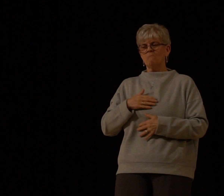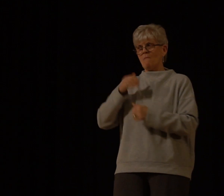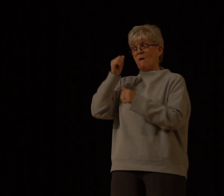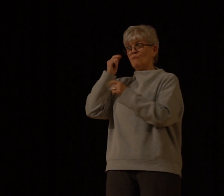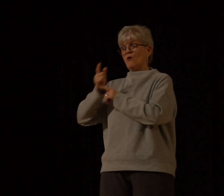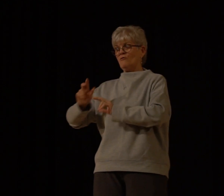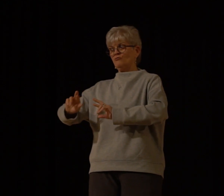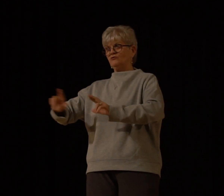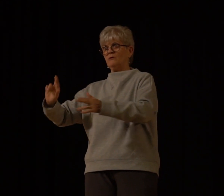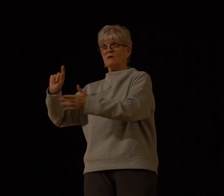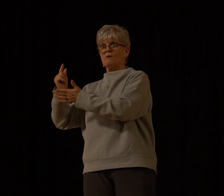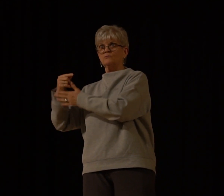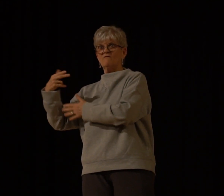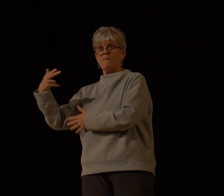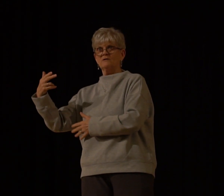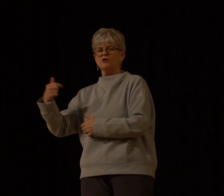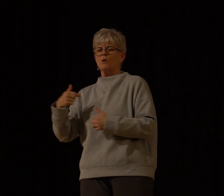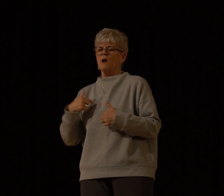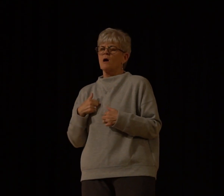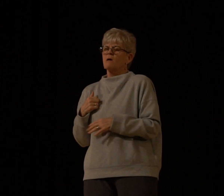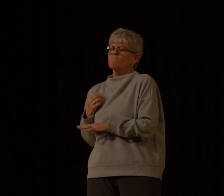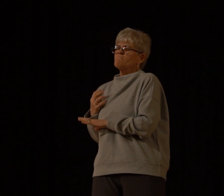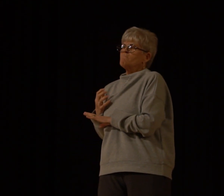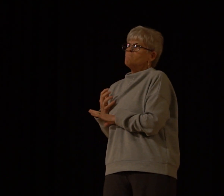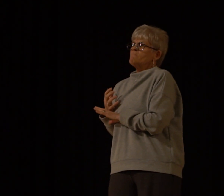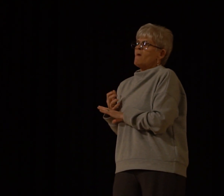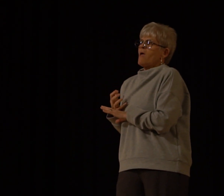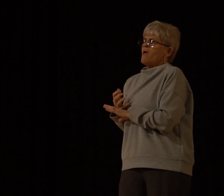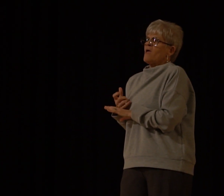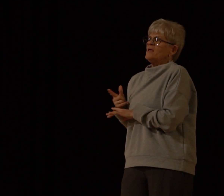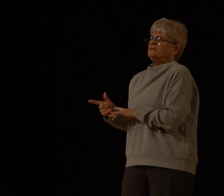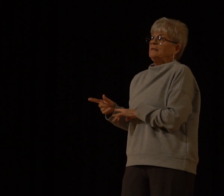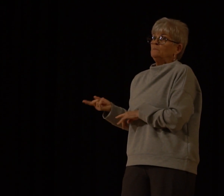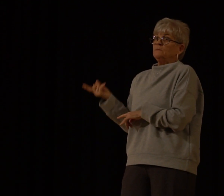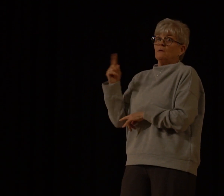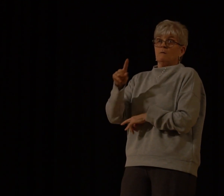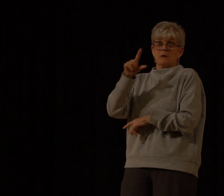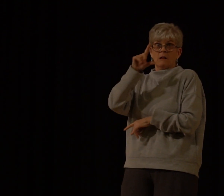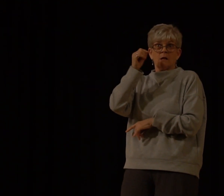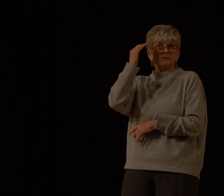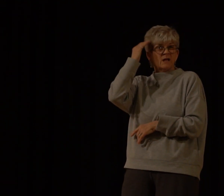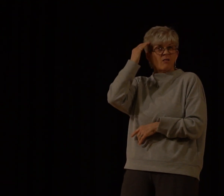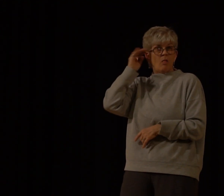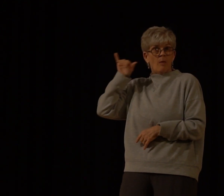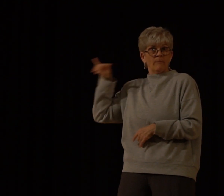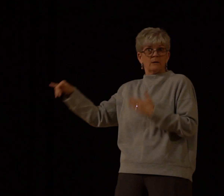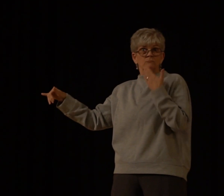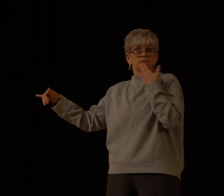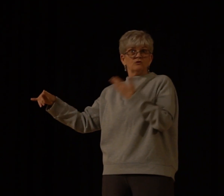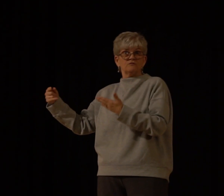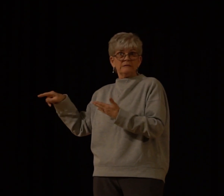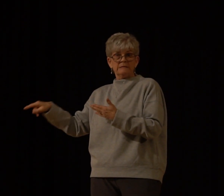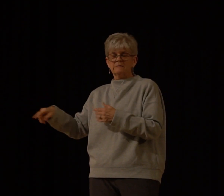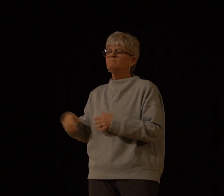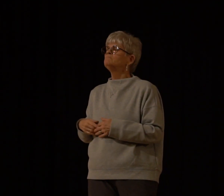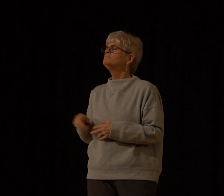During my junior year, my brother was ready to graduate from high school and I thought "oh, this